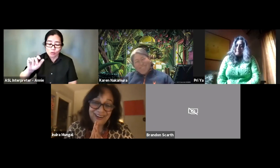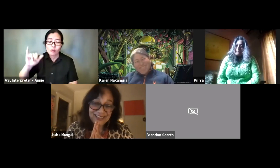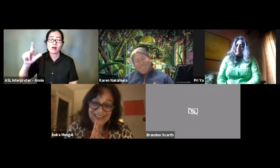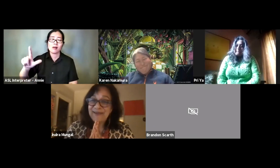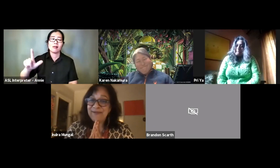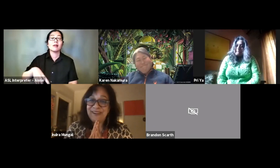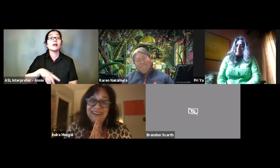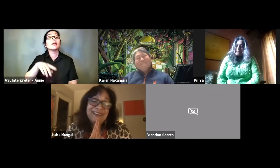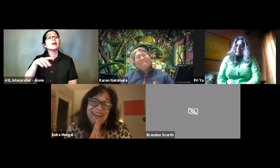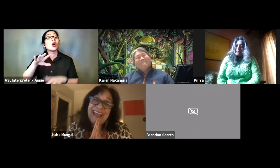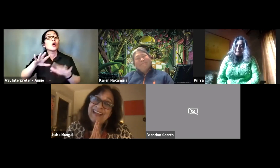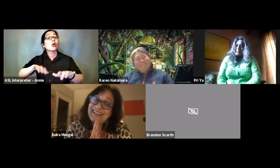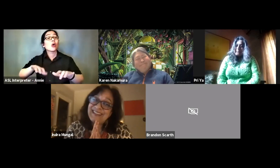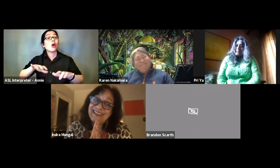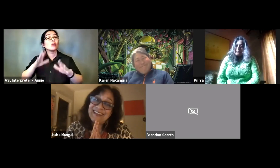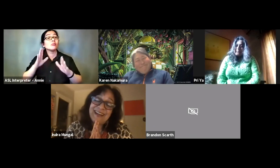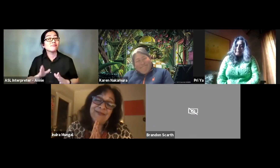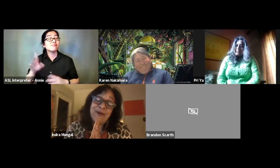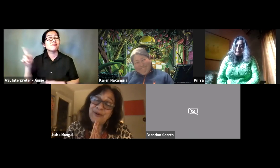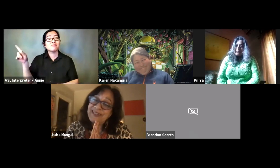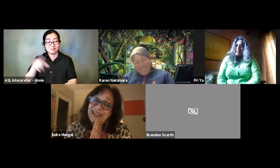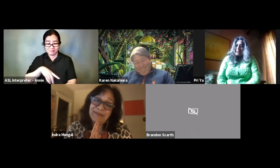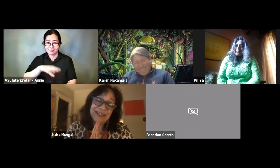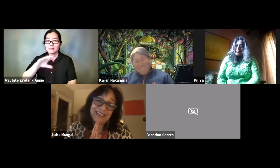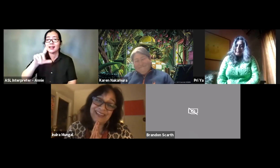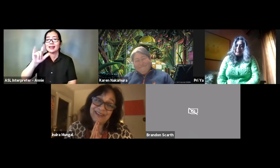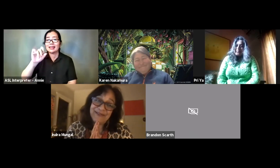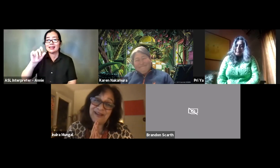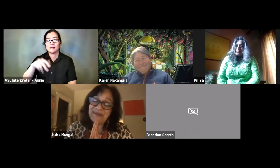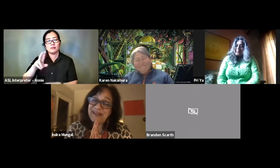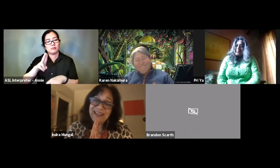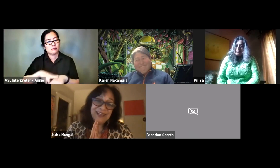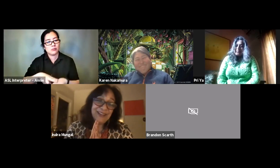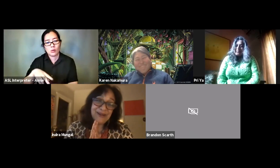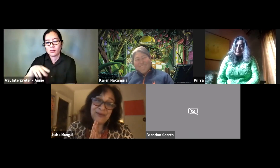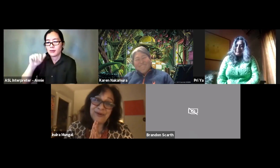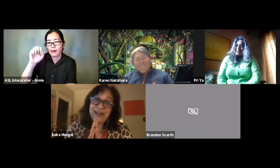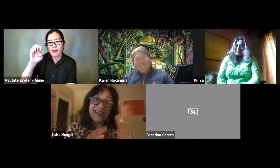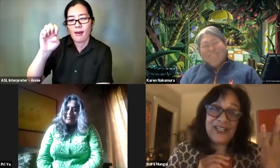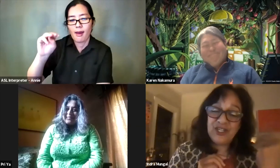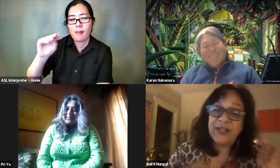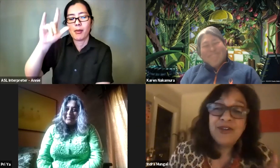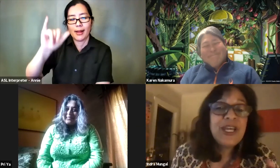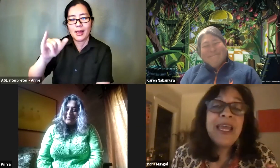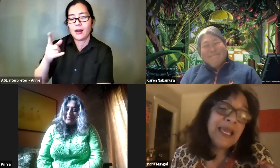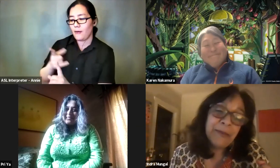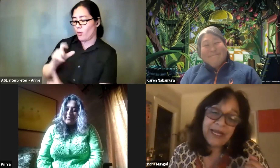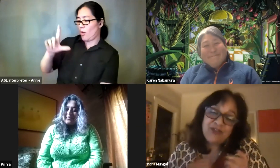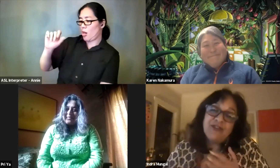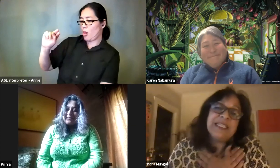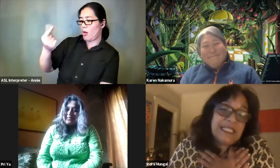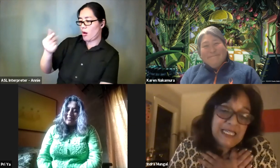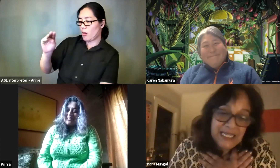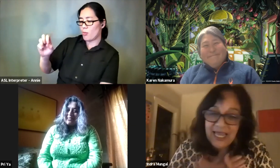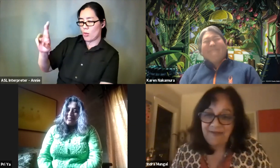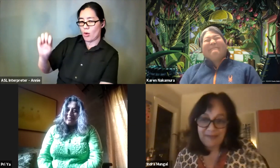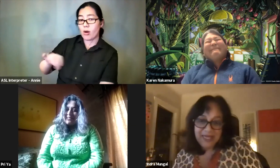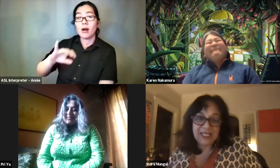Indra Mungal: provider, and of course Emily from Longmore and John O'Shea my trusty ad